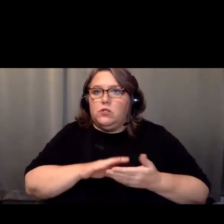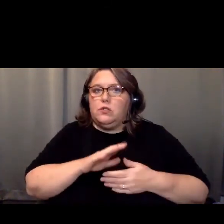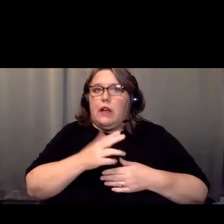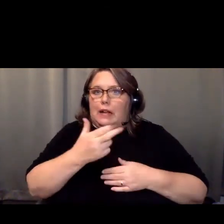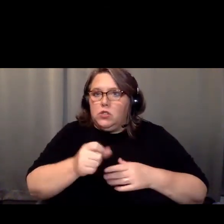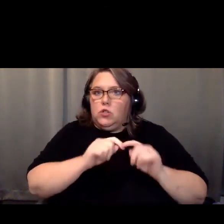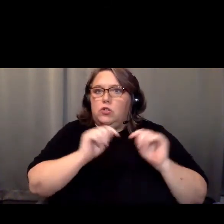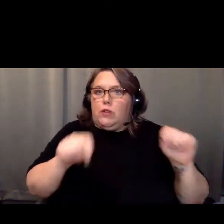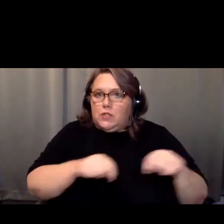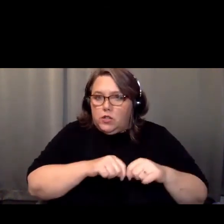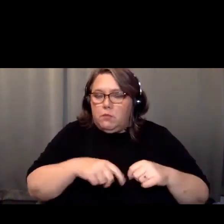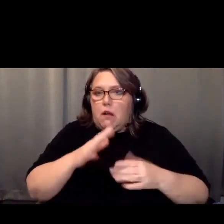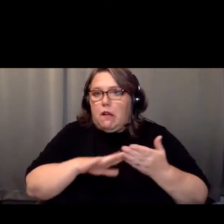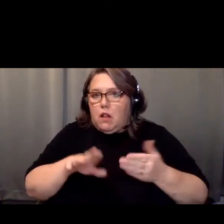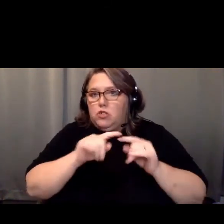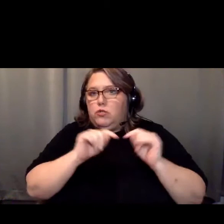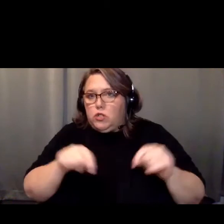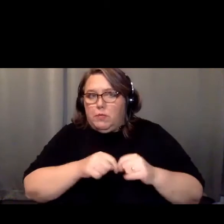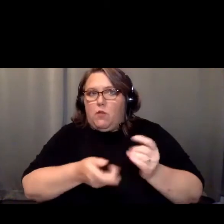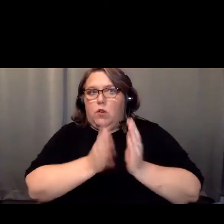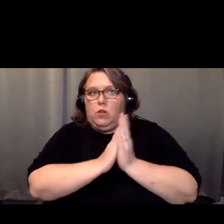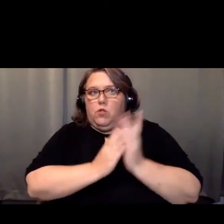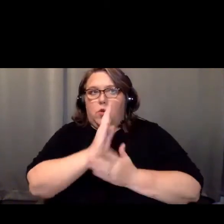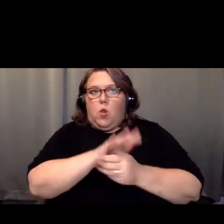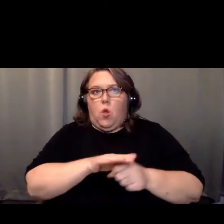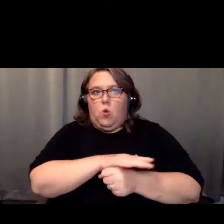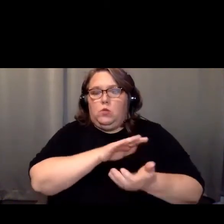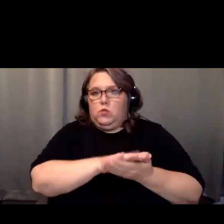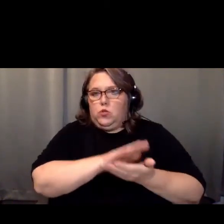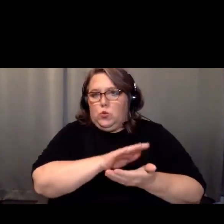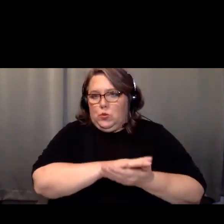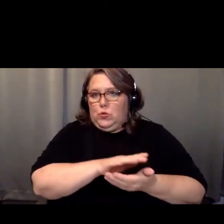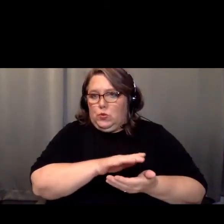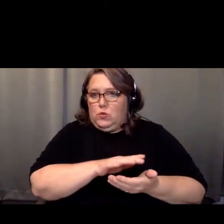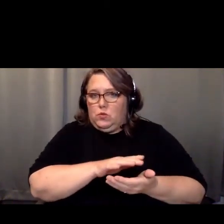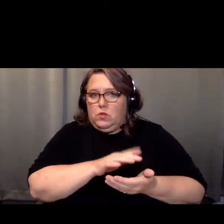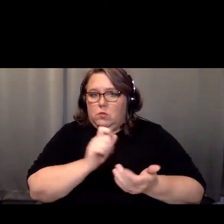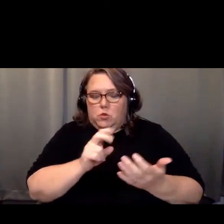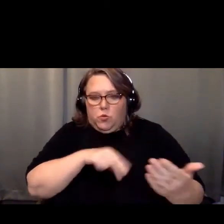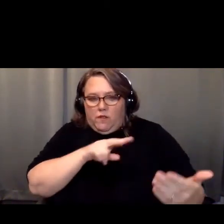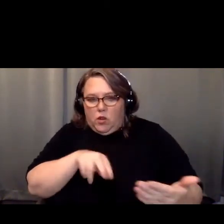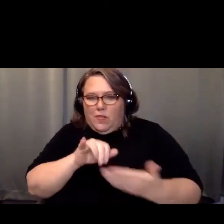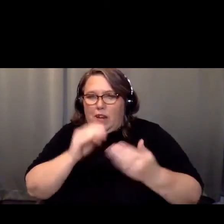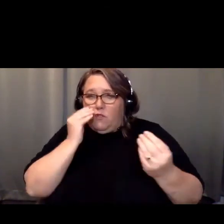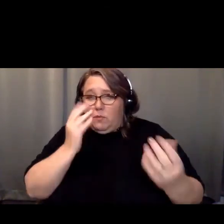they request those records through local school districts. So, they're supposed to review that information specifically